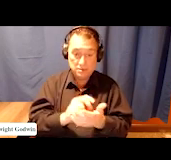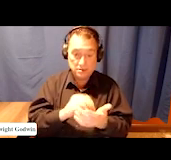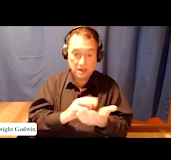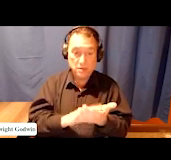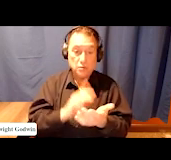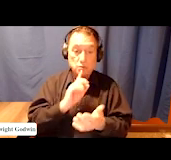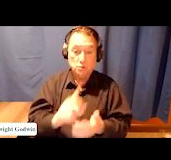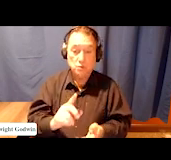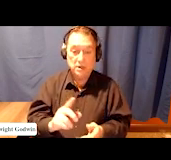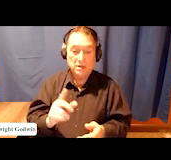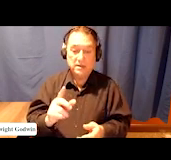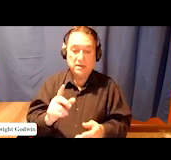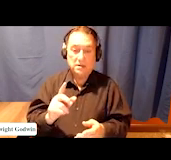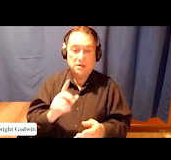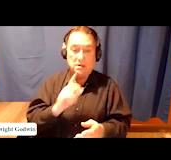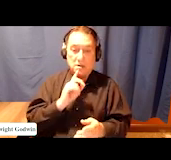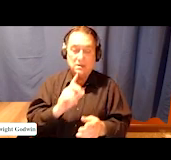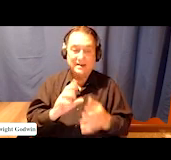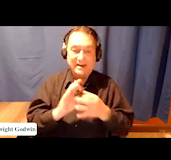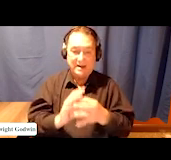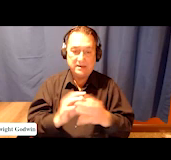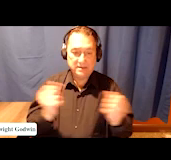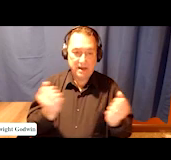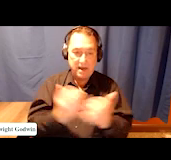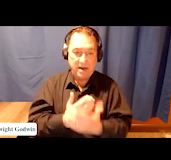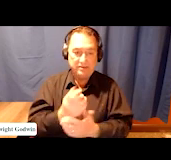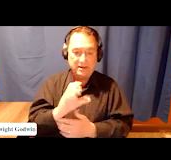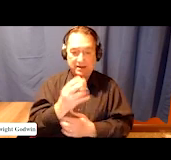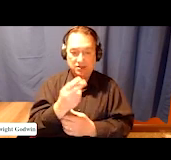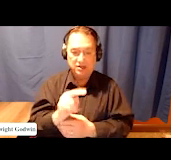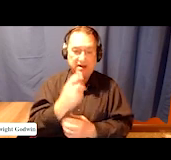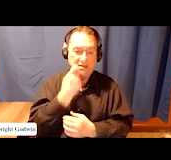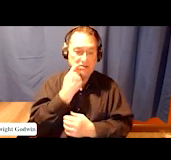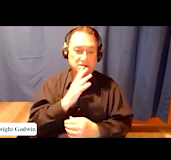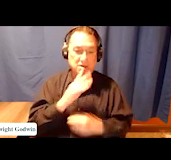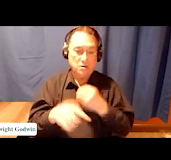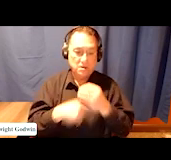on what Chan just talked about, peer support roles across the Sequential Intercept Model.